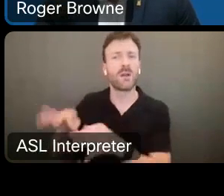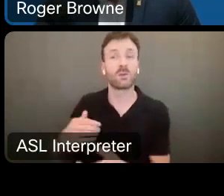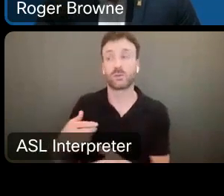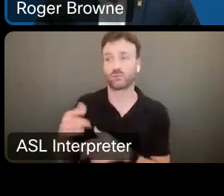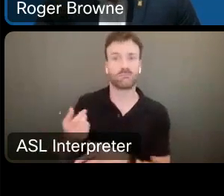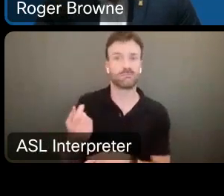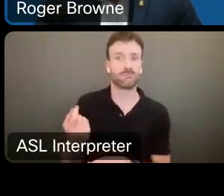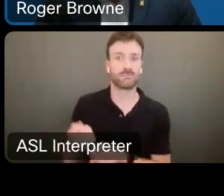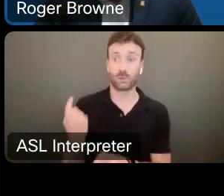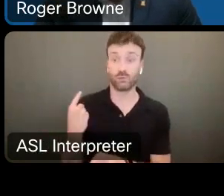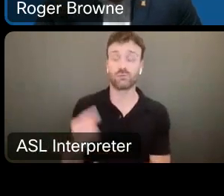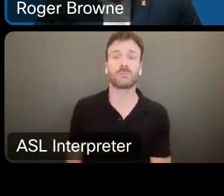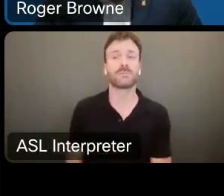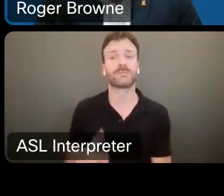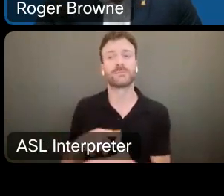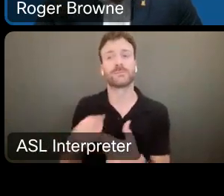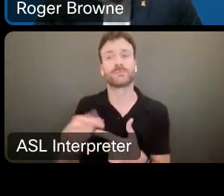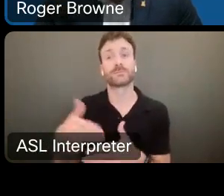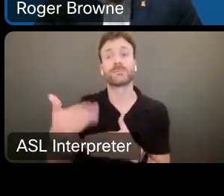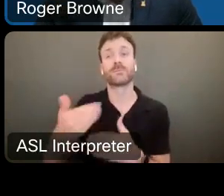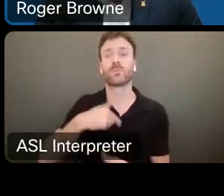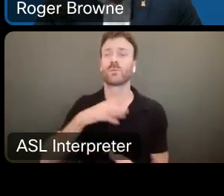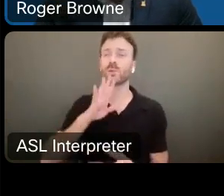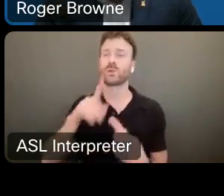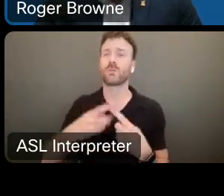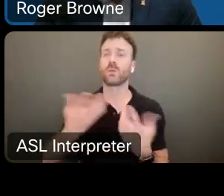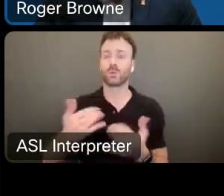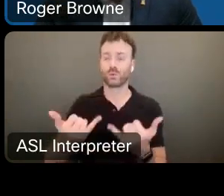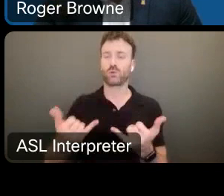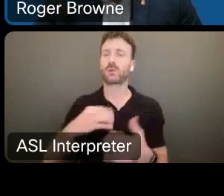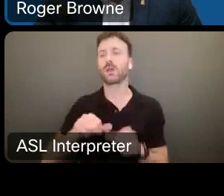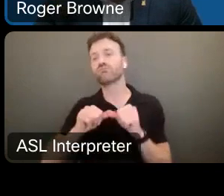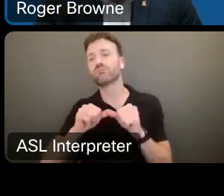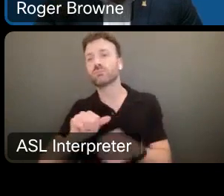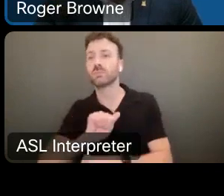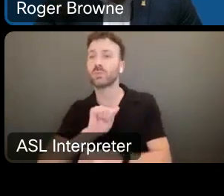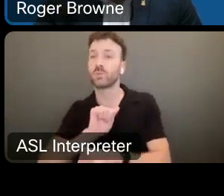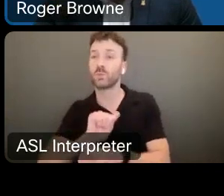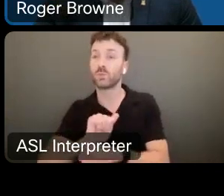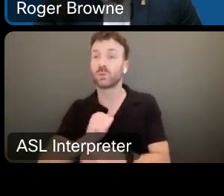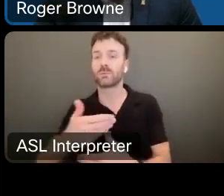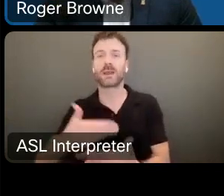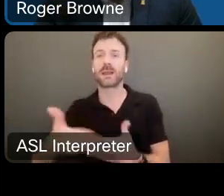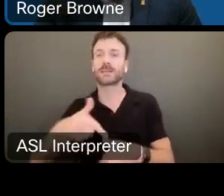Then we're going to be talking about some of the current and ongoing work, next steps on the project,